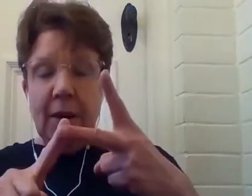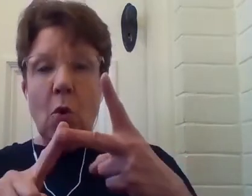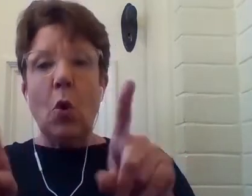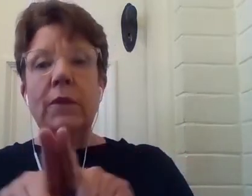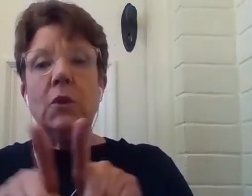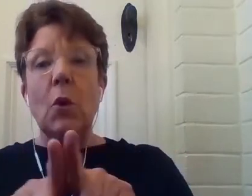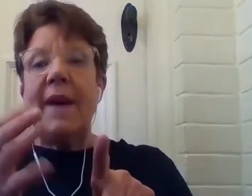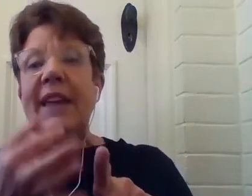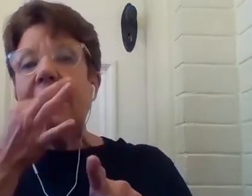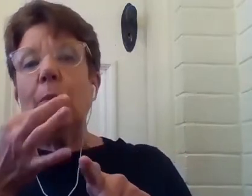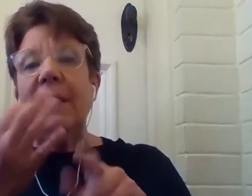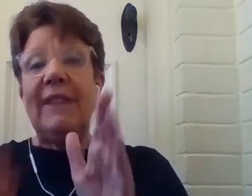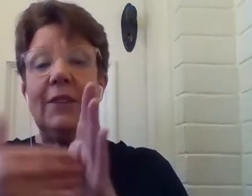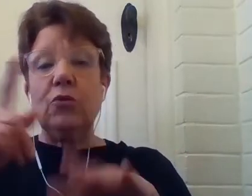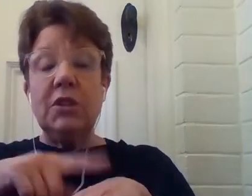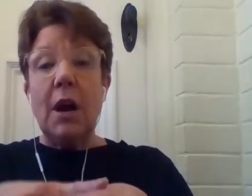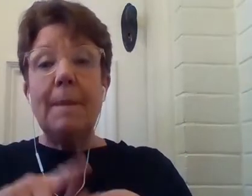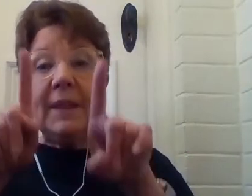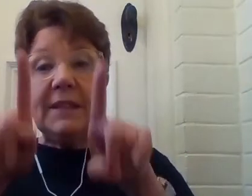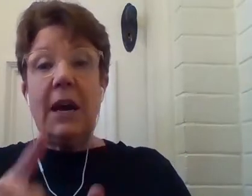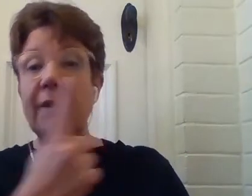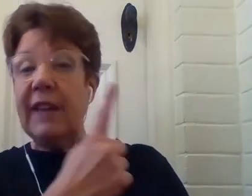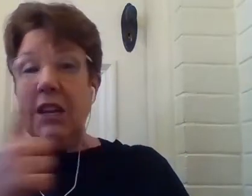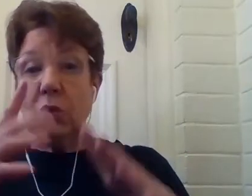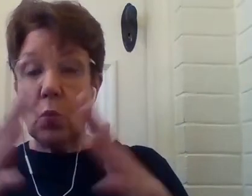little bit of time at the beginning of each week - we call it the